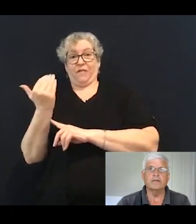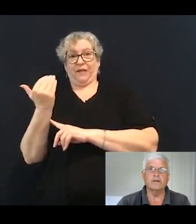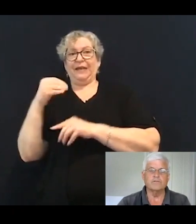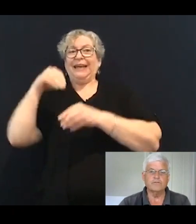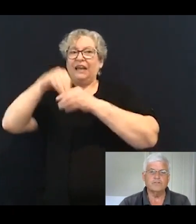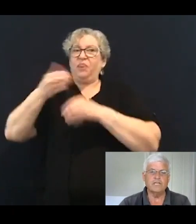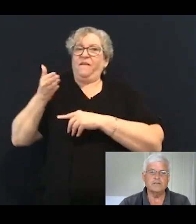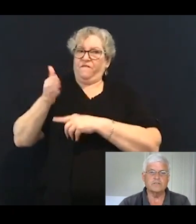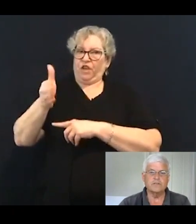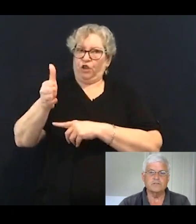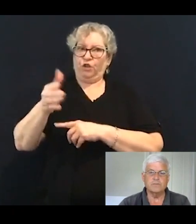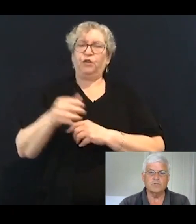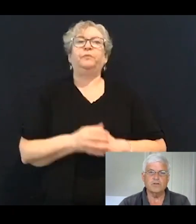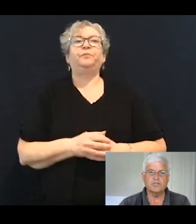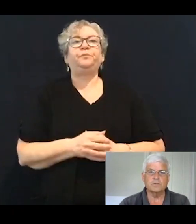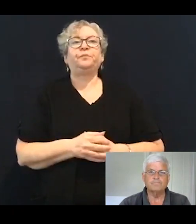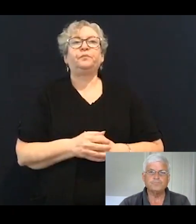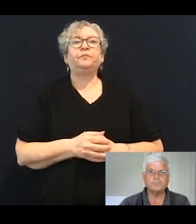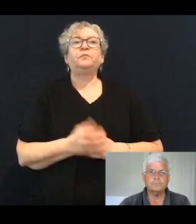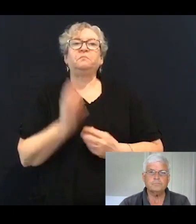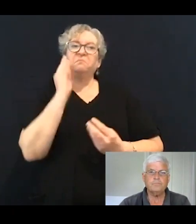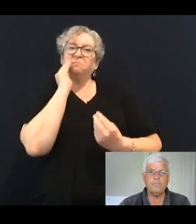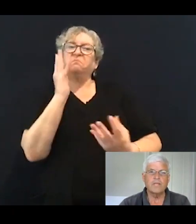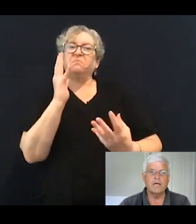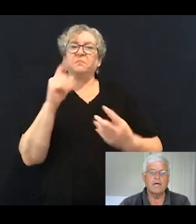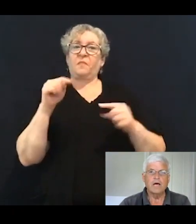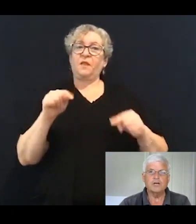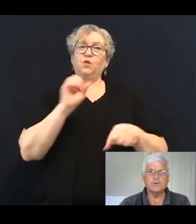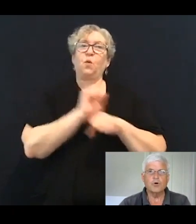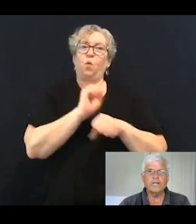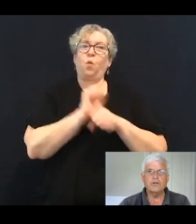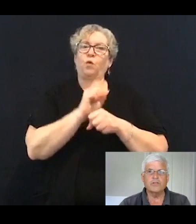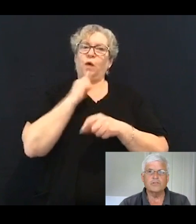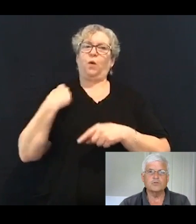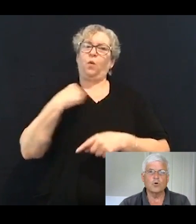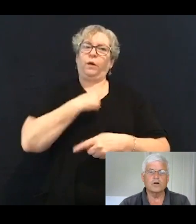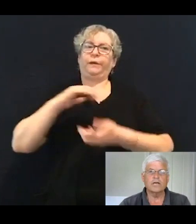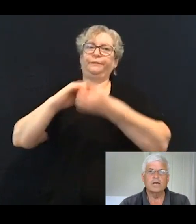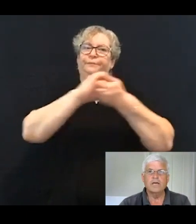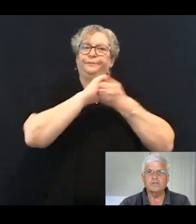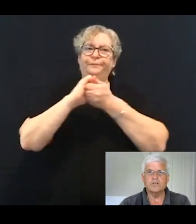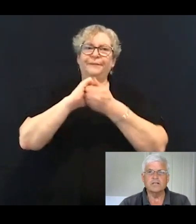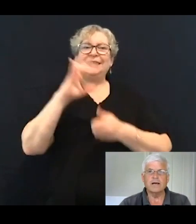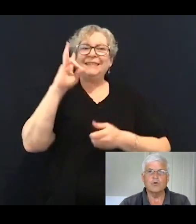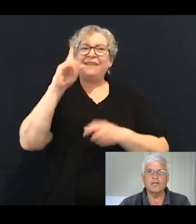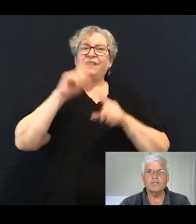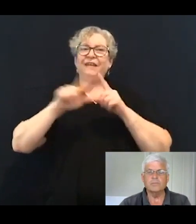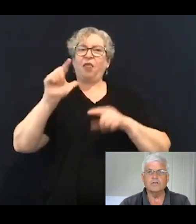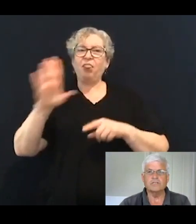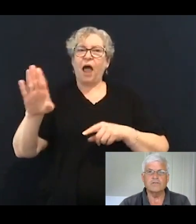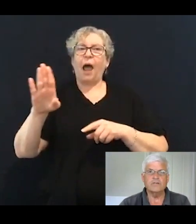in the zebrafish. I should point out that this work is a collaboration among seven laboratories with more